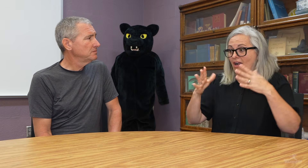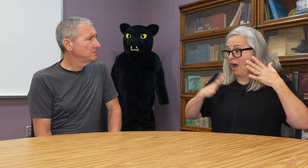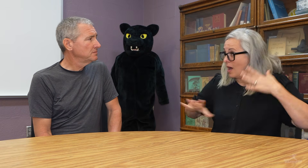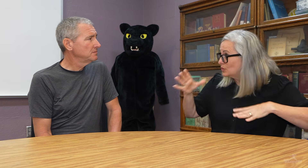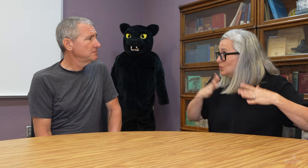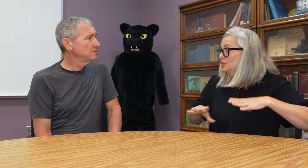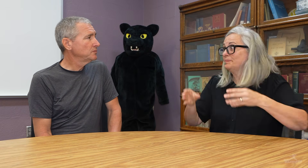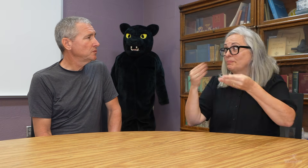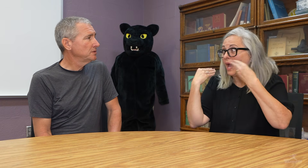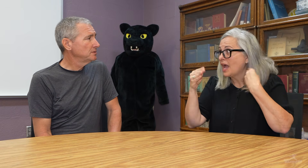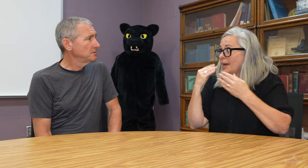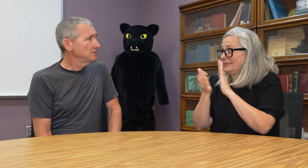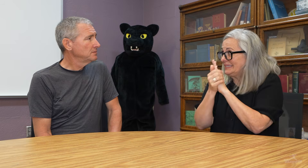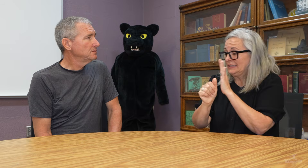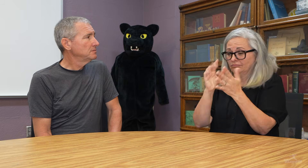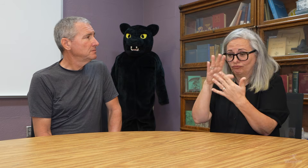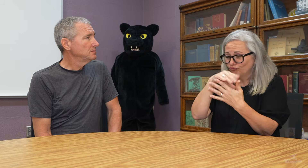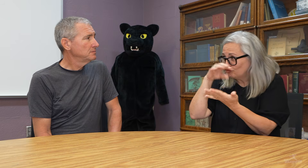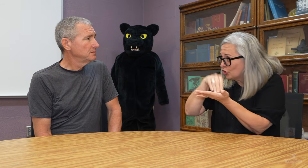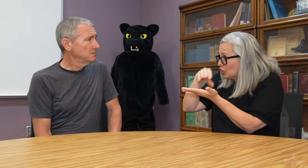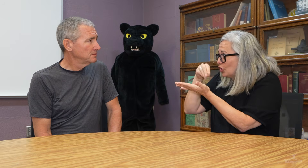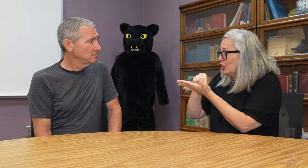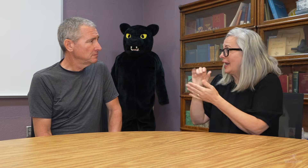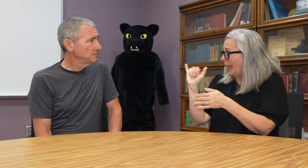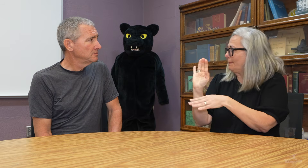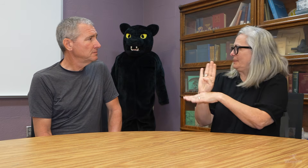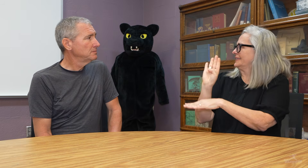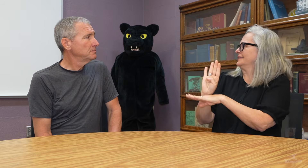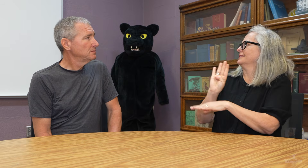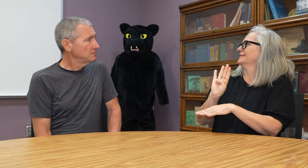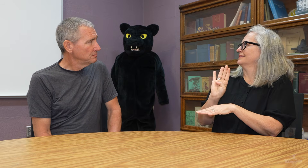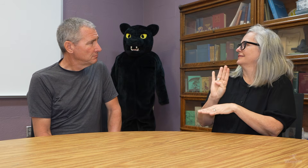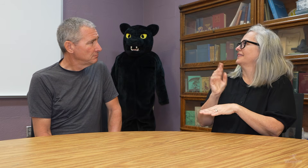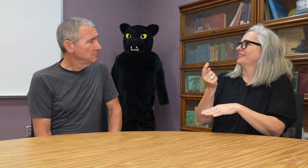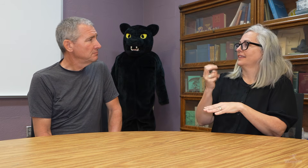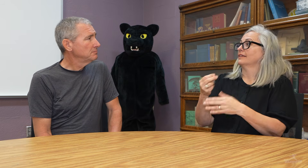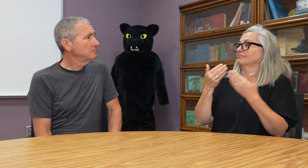They also do makeup and learn many skills. It’s almost like running a business.